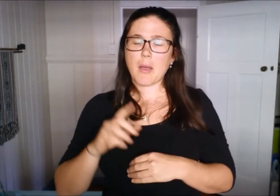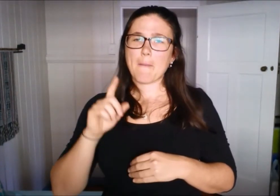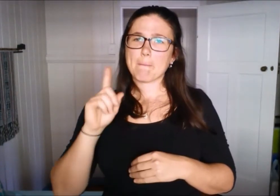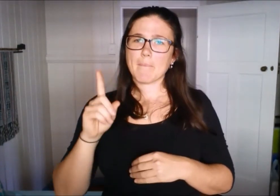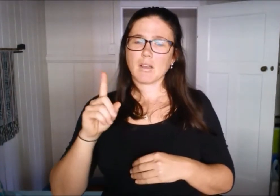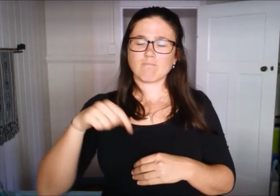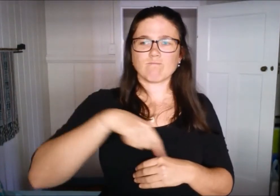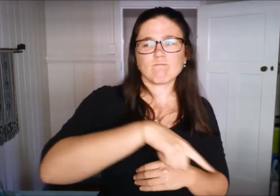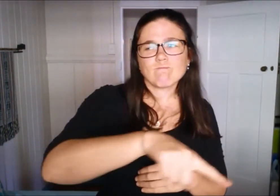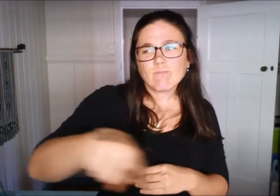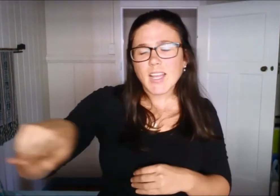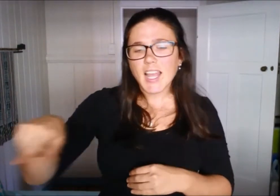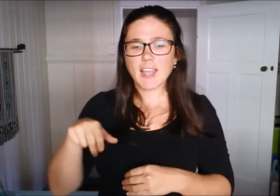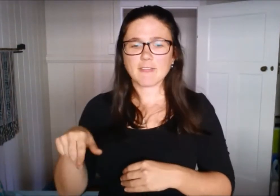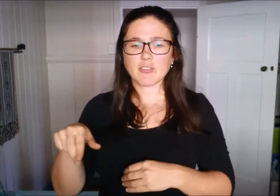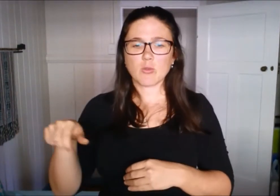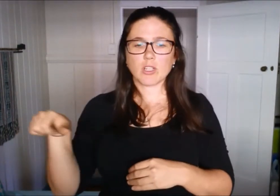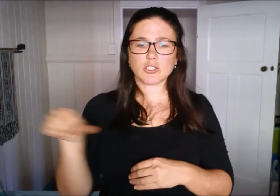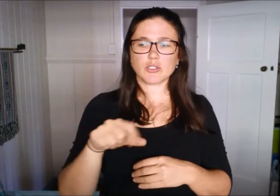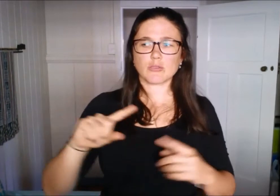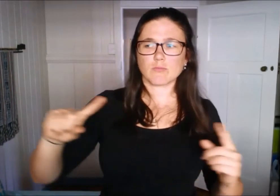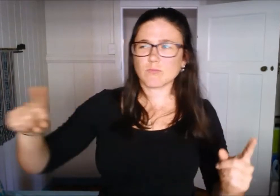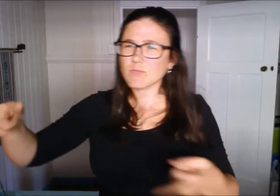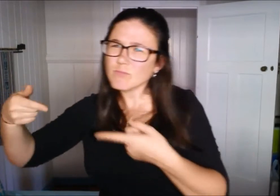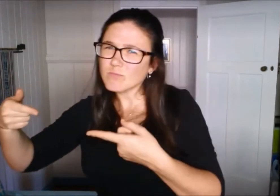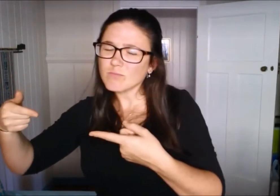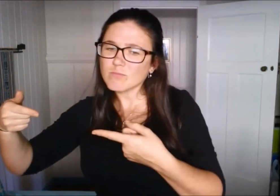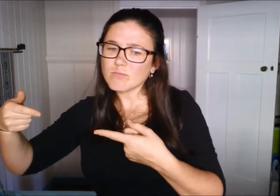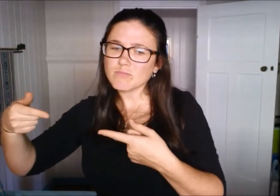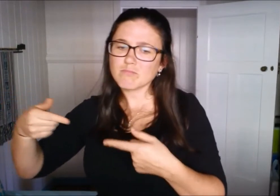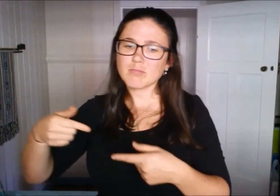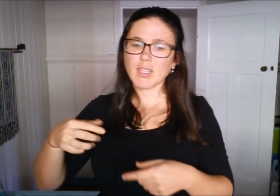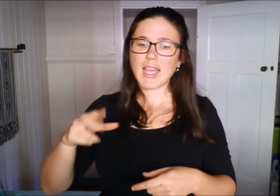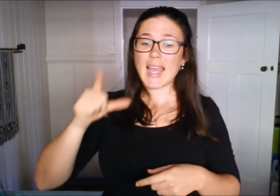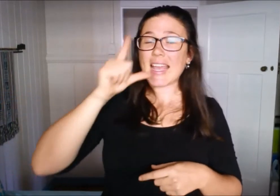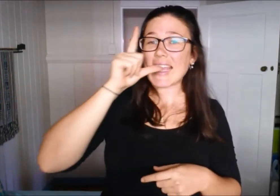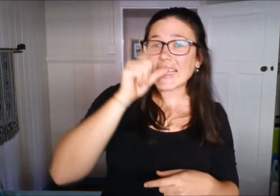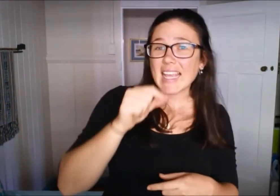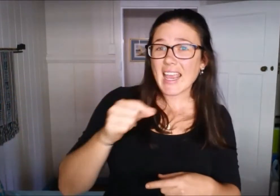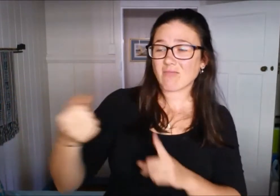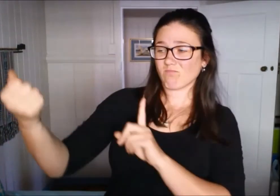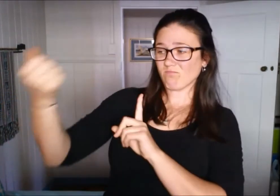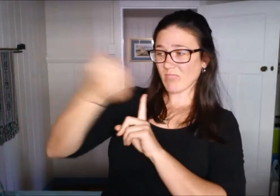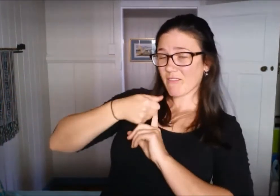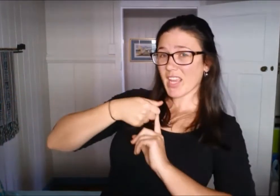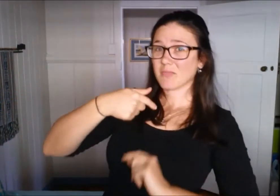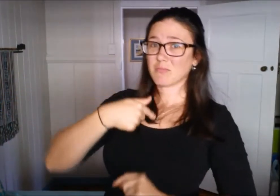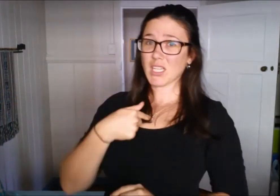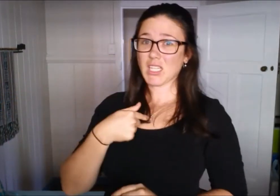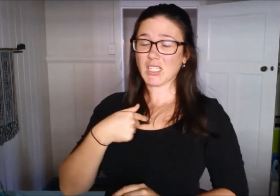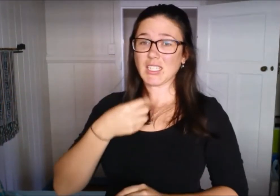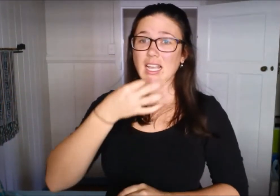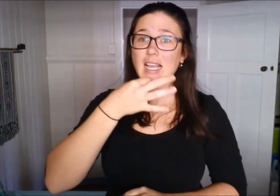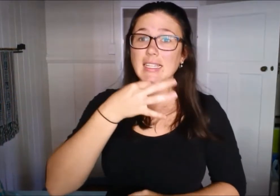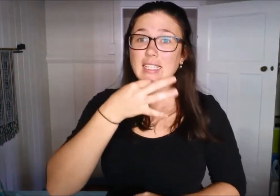But, depending on the action, the level of resistance we experience